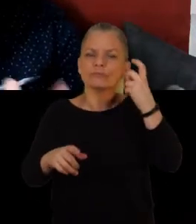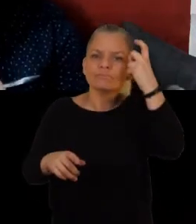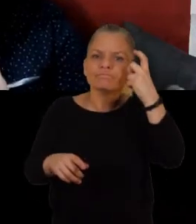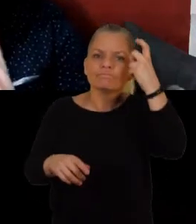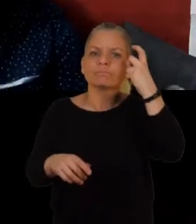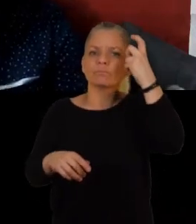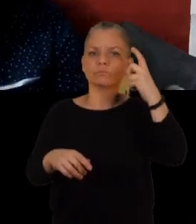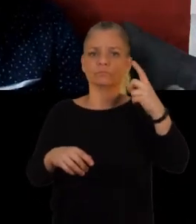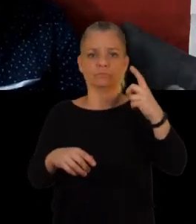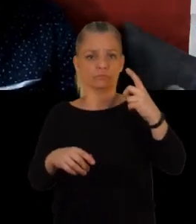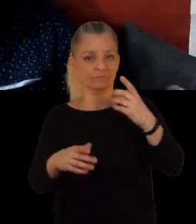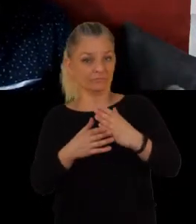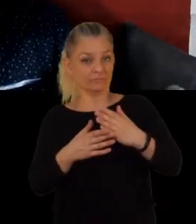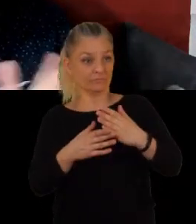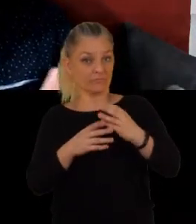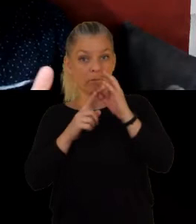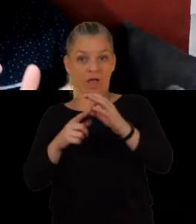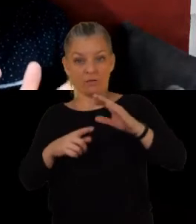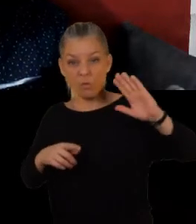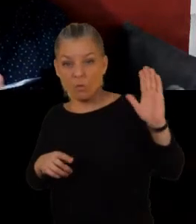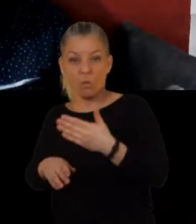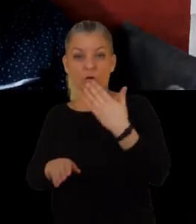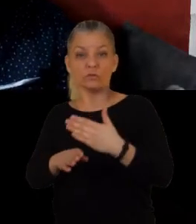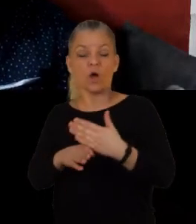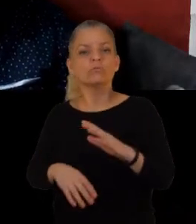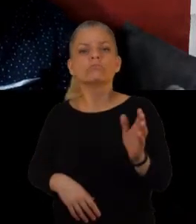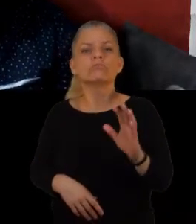got to be conscious of on your peer supporter that i don't think necessarily applies to every other